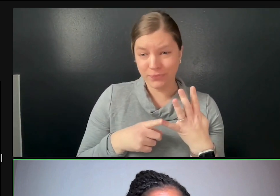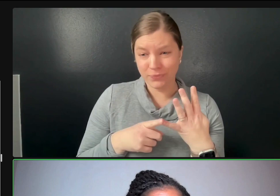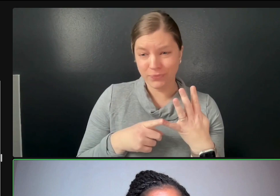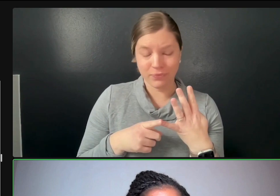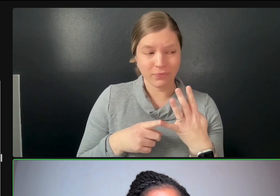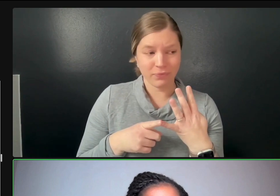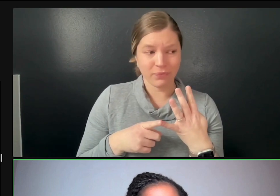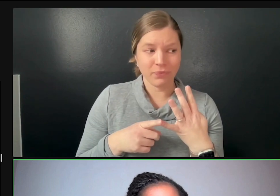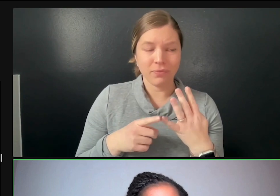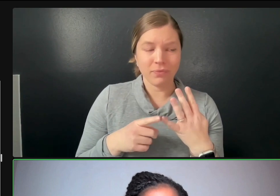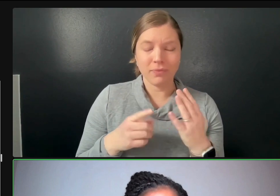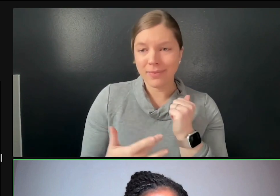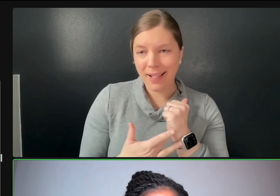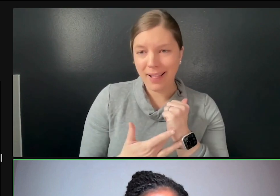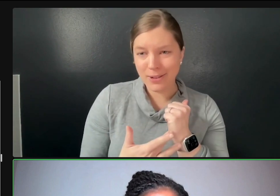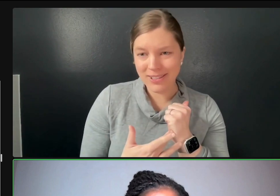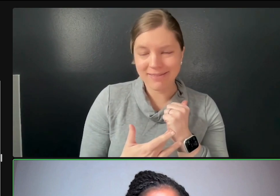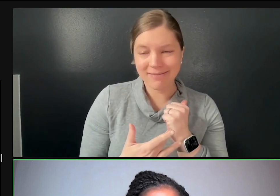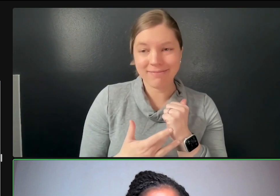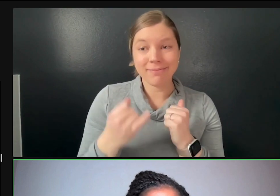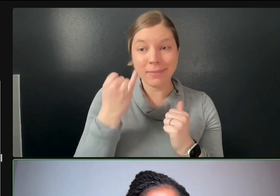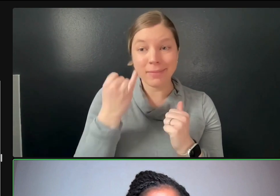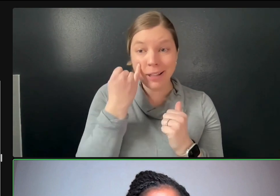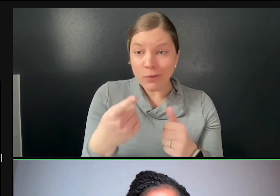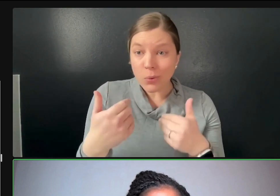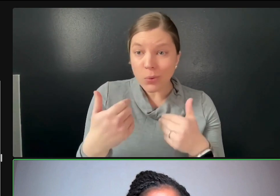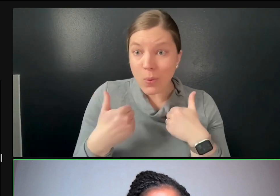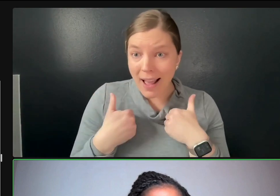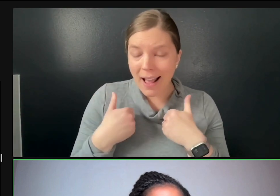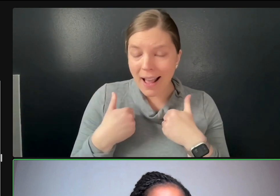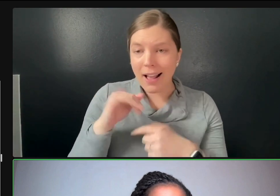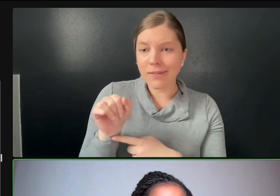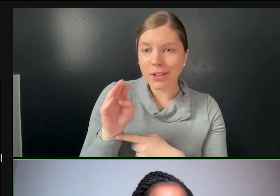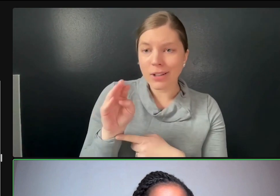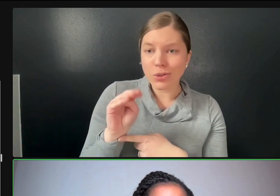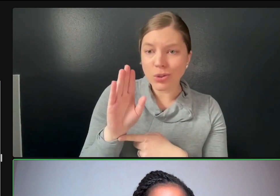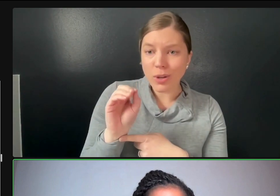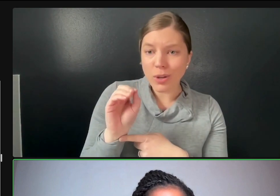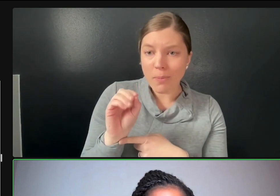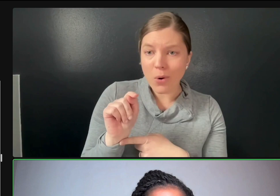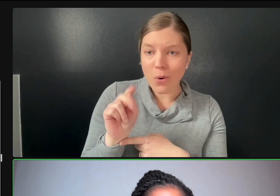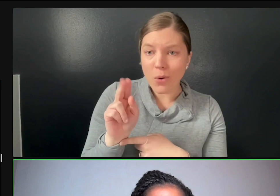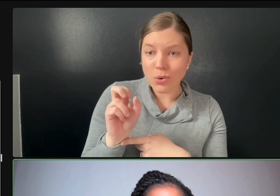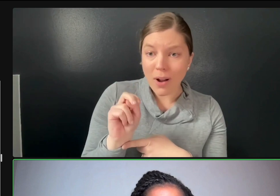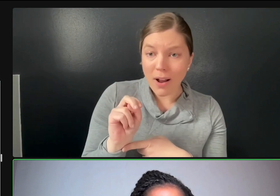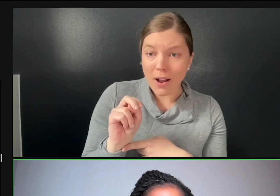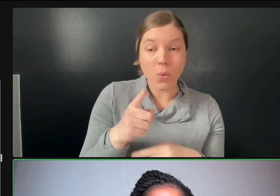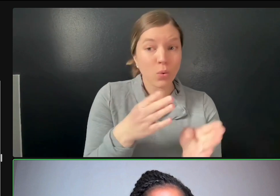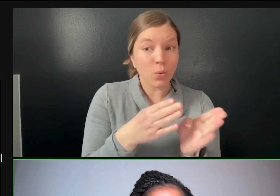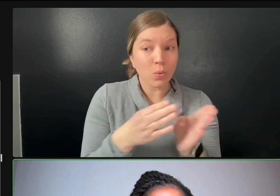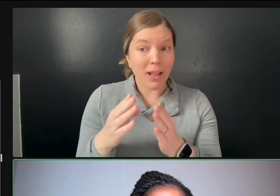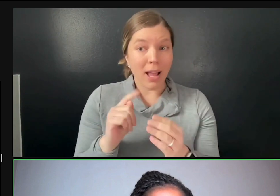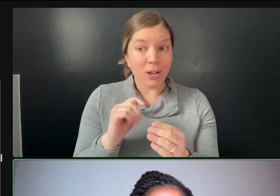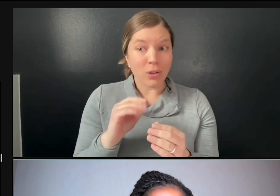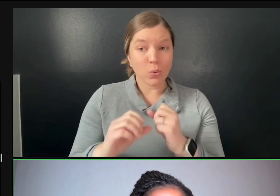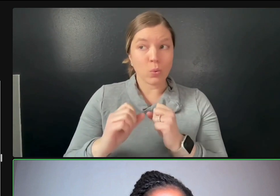shown at graduation, make sure captions are readily available. Lastly but not least, technology--